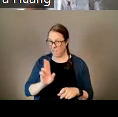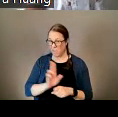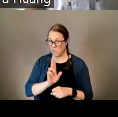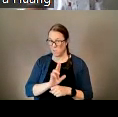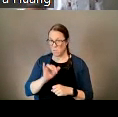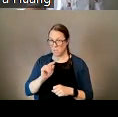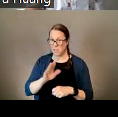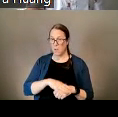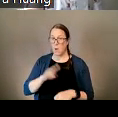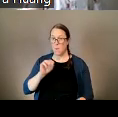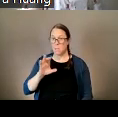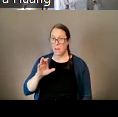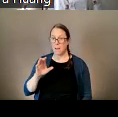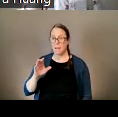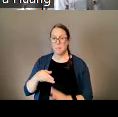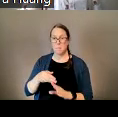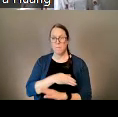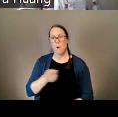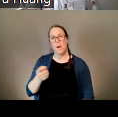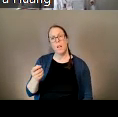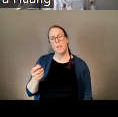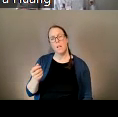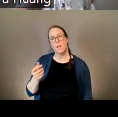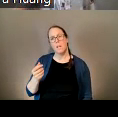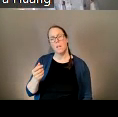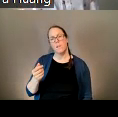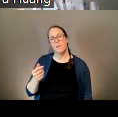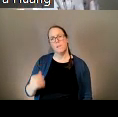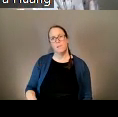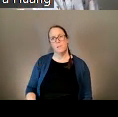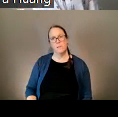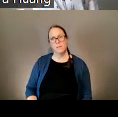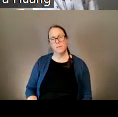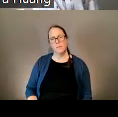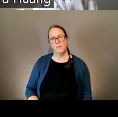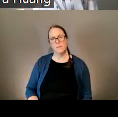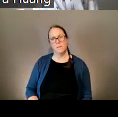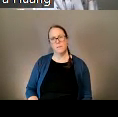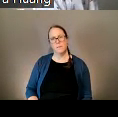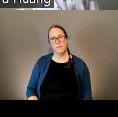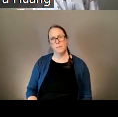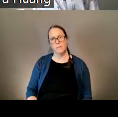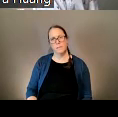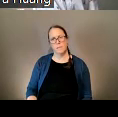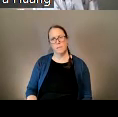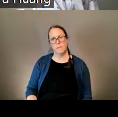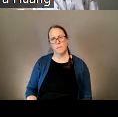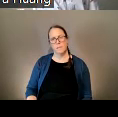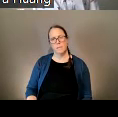on the Mac before, it's a little bit, there's some kind of strange keyboard,